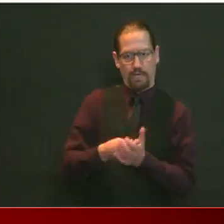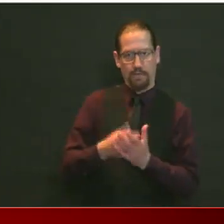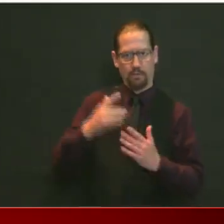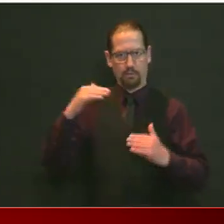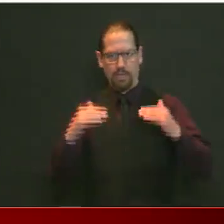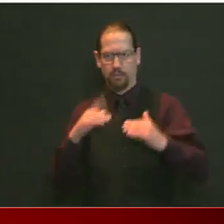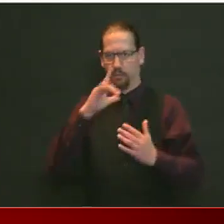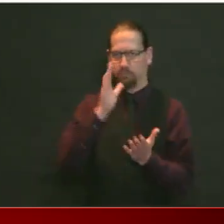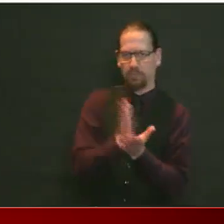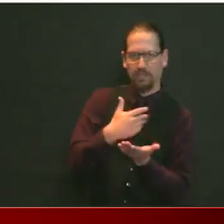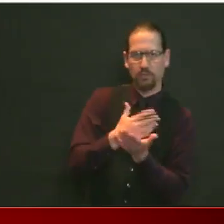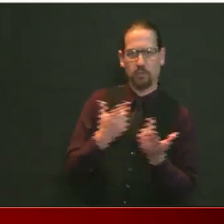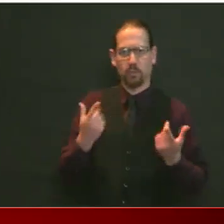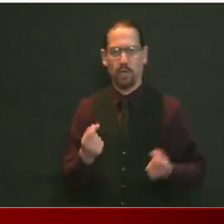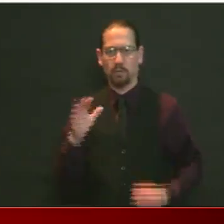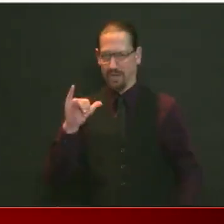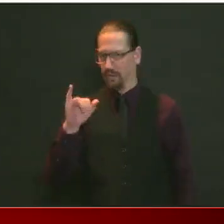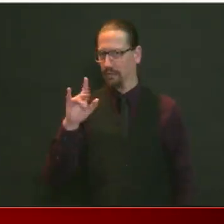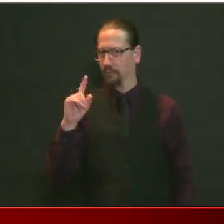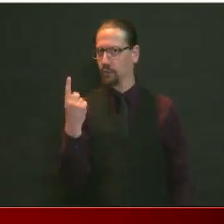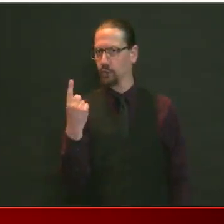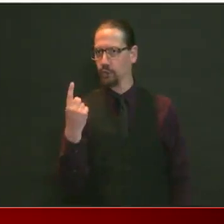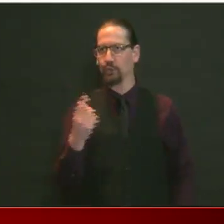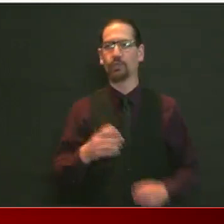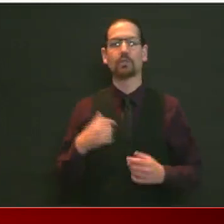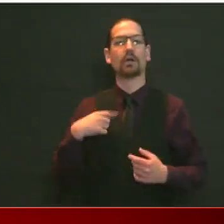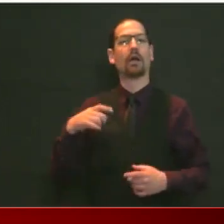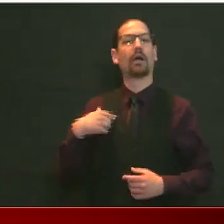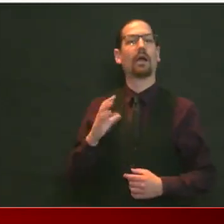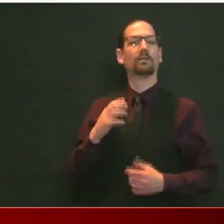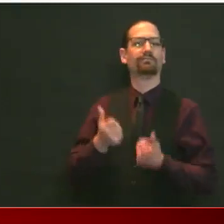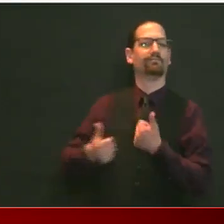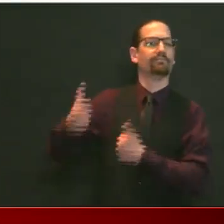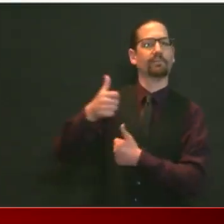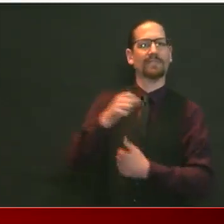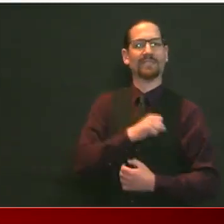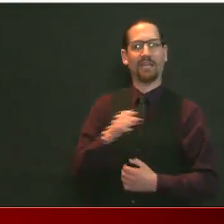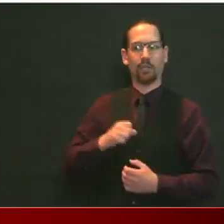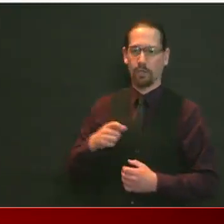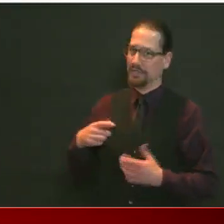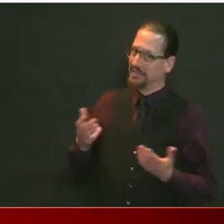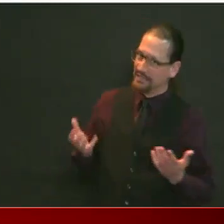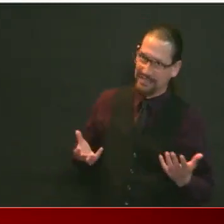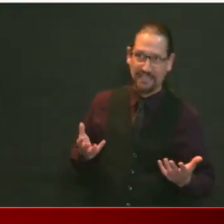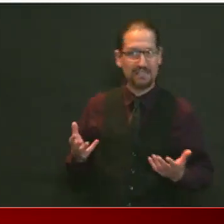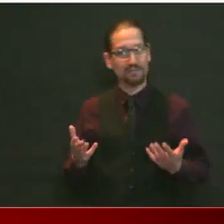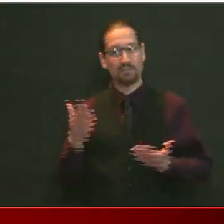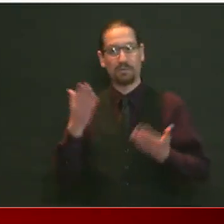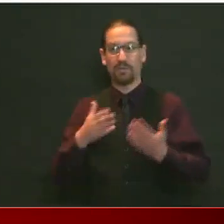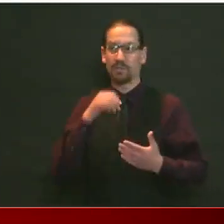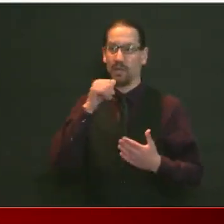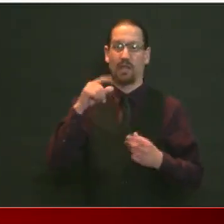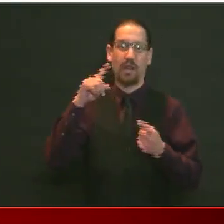BALANCED BUDGET PASSED BY JULY 1S. THAT'S OUR GOAL. IF OUR SENIOR SENATOR SAYS YOU'RE NOT GOING TO HAVE RELIEF